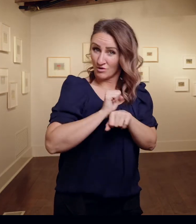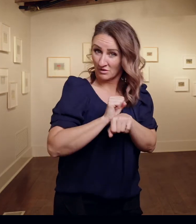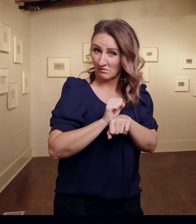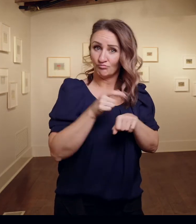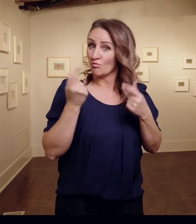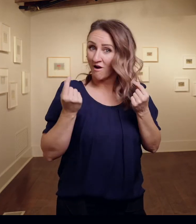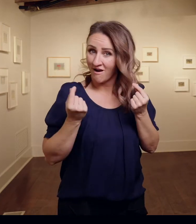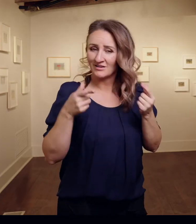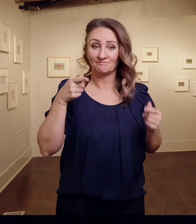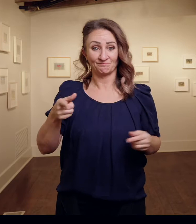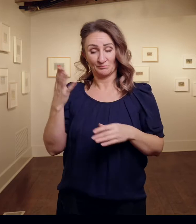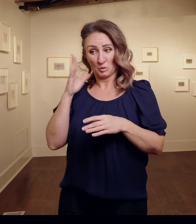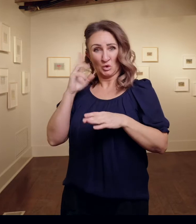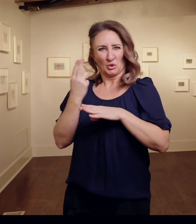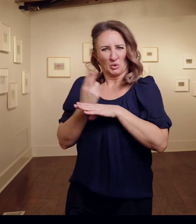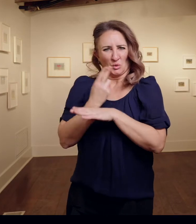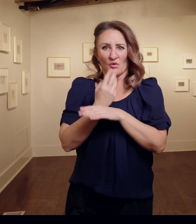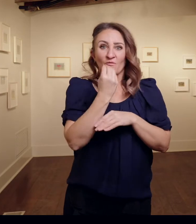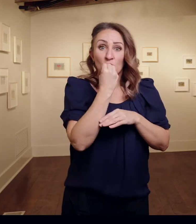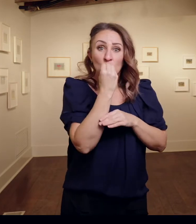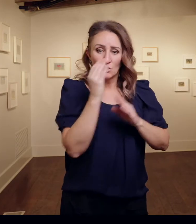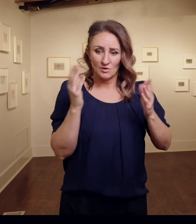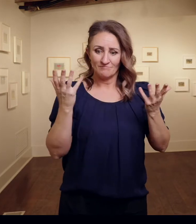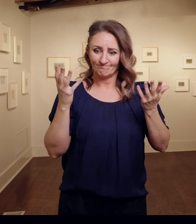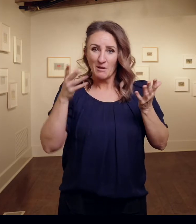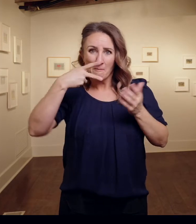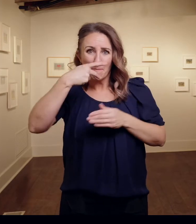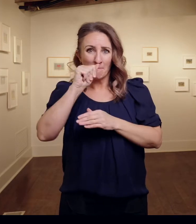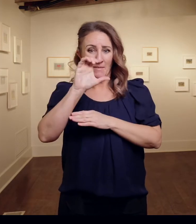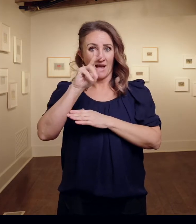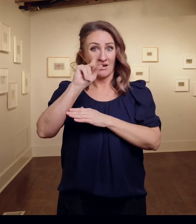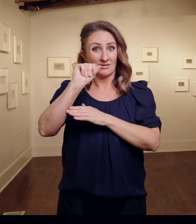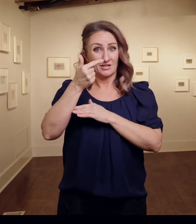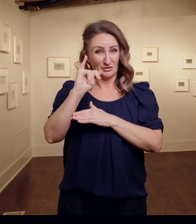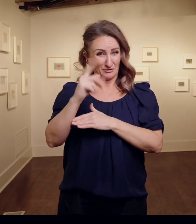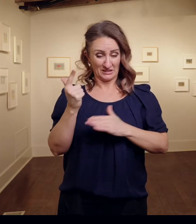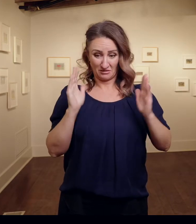To create his color works, Castle almost always worked on food packaging.